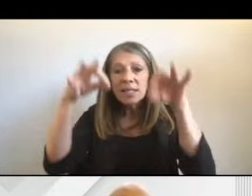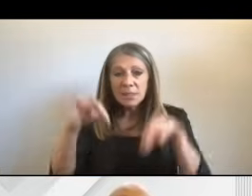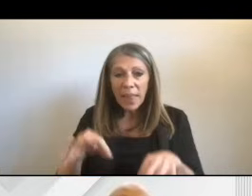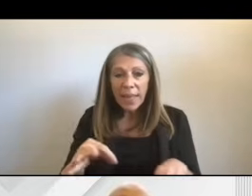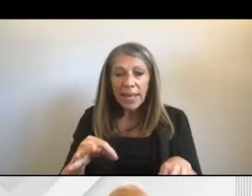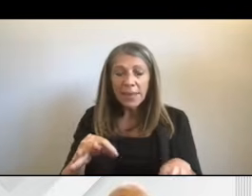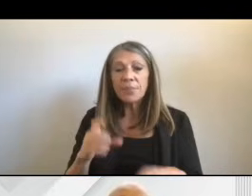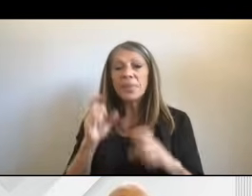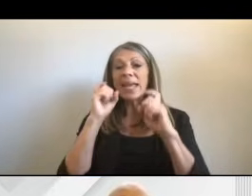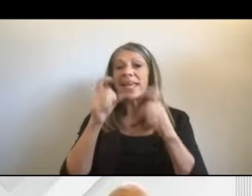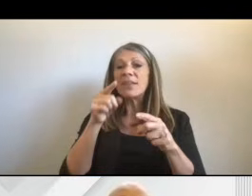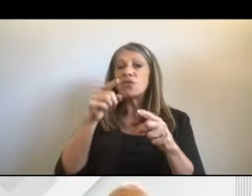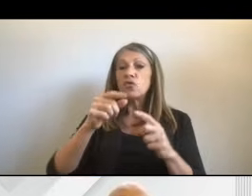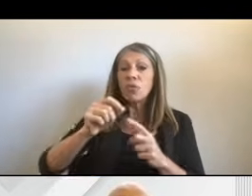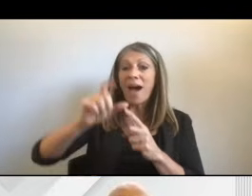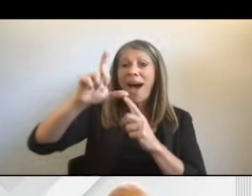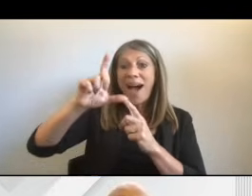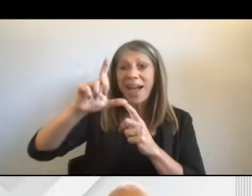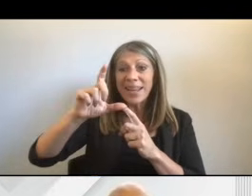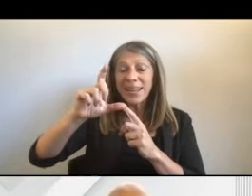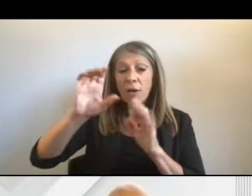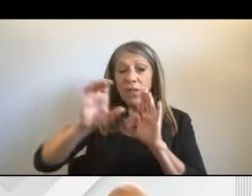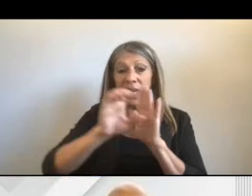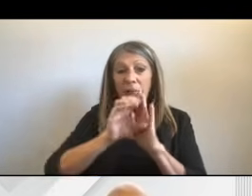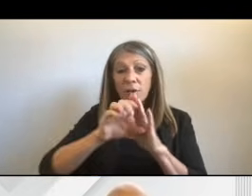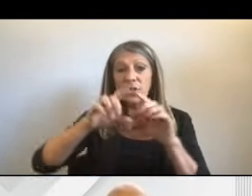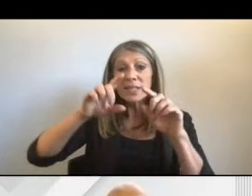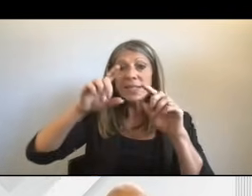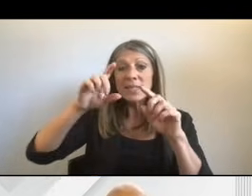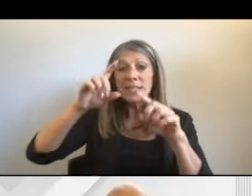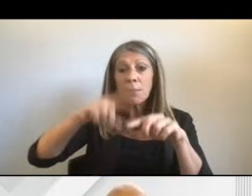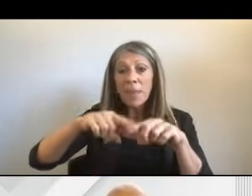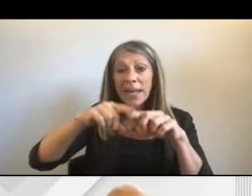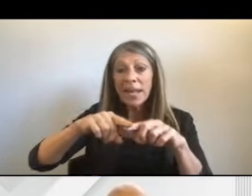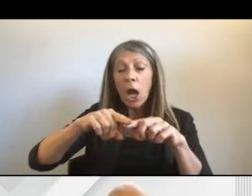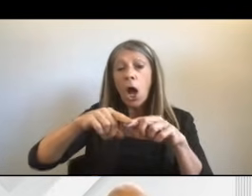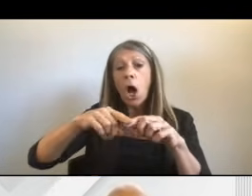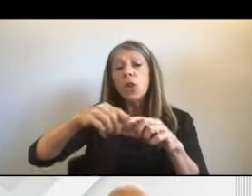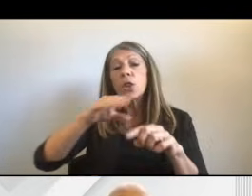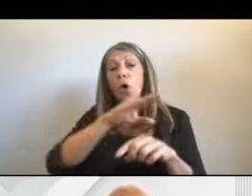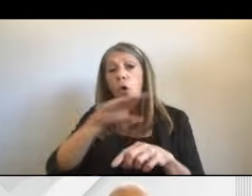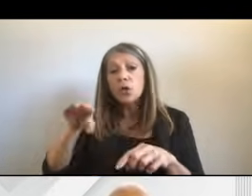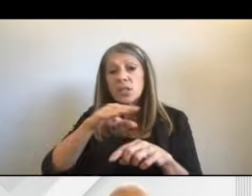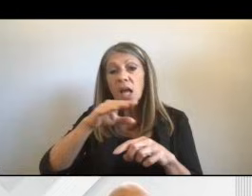you the height of the character based on the horizontal distance between the character and any